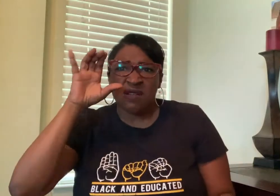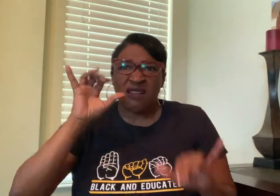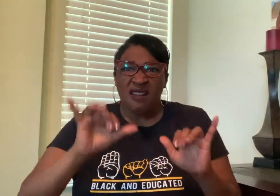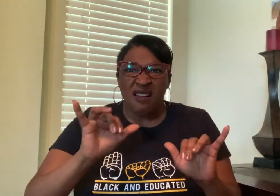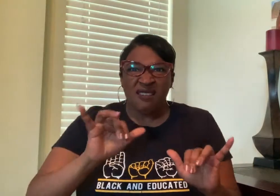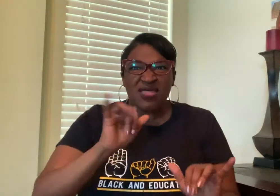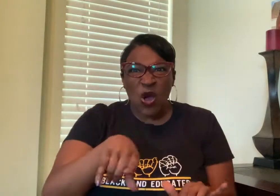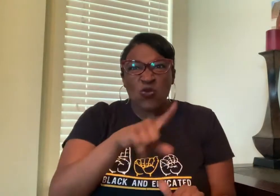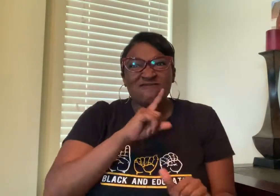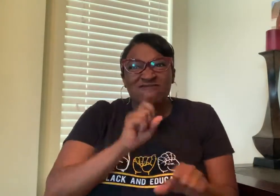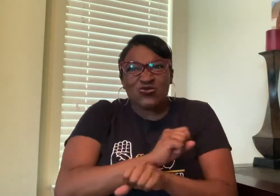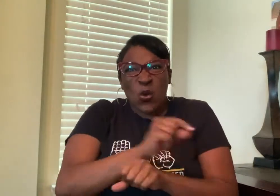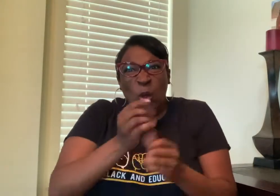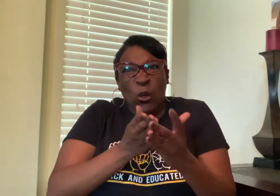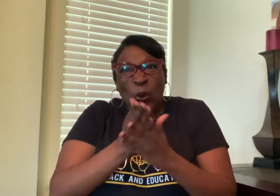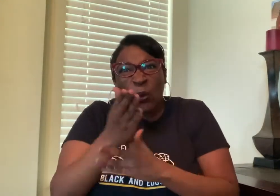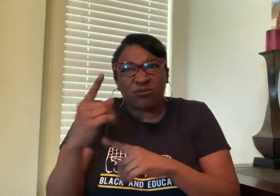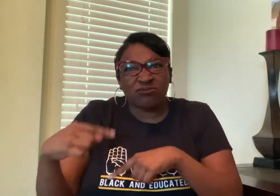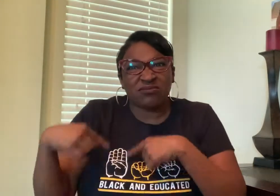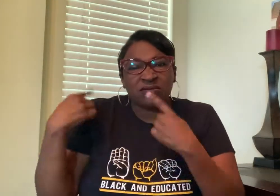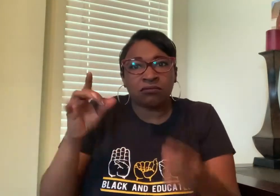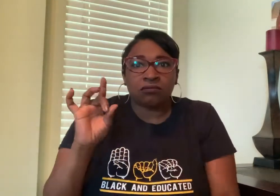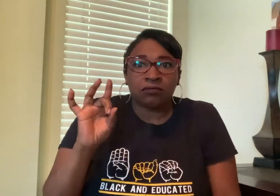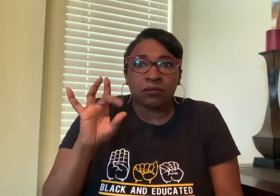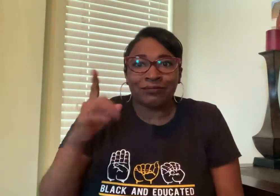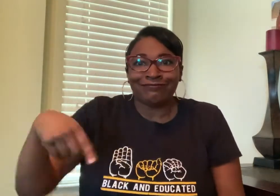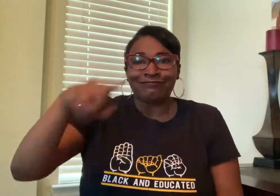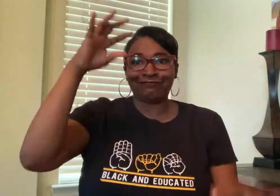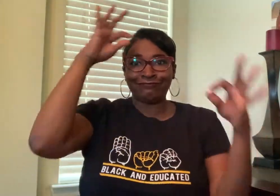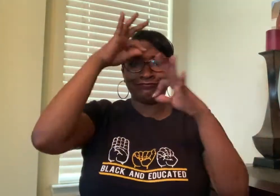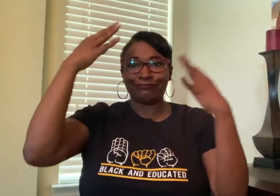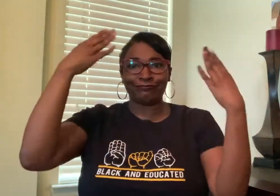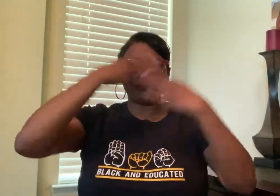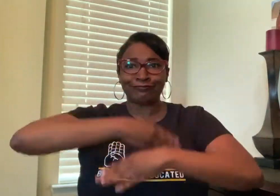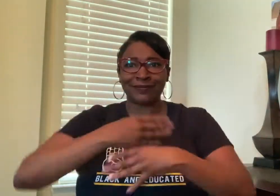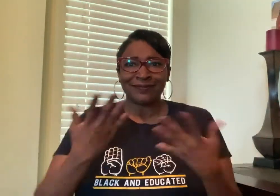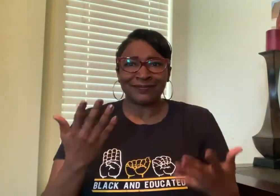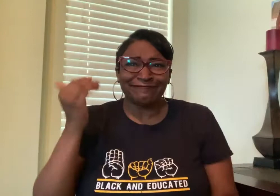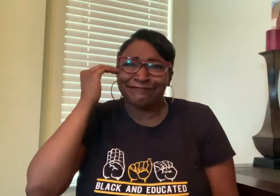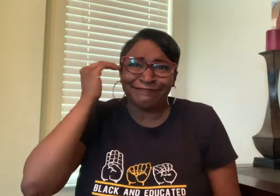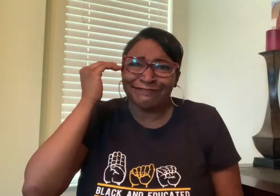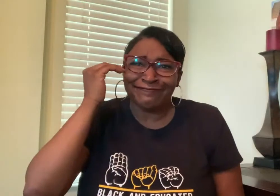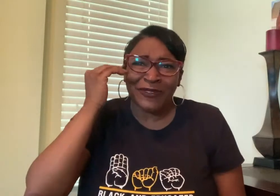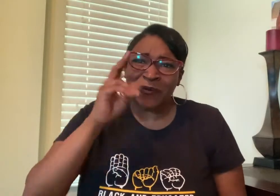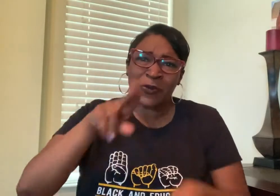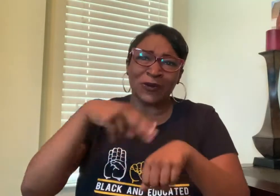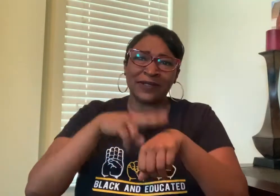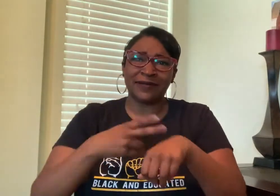to sit back and listen and learn what nightmares we have really been going through! Most others are fully unaware.